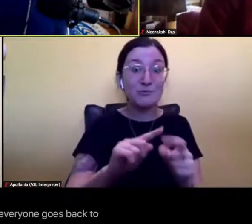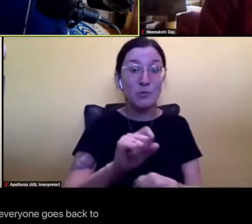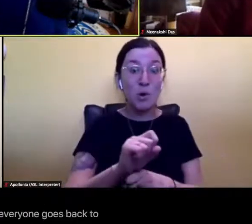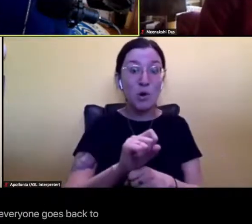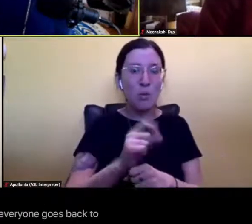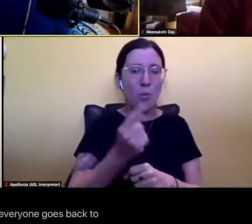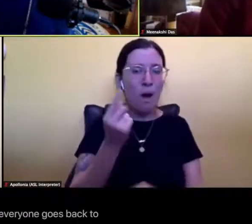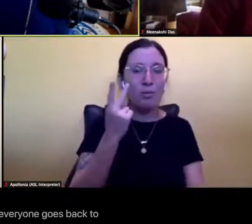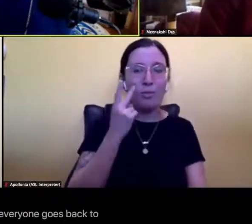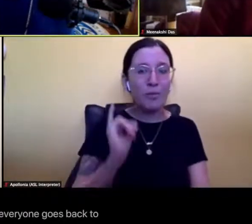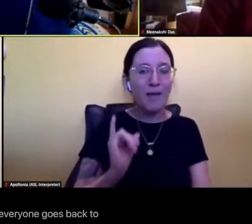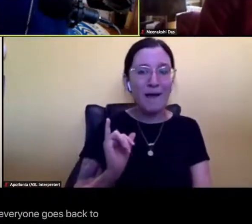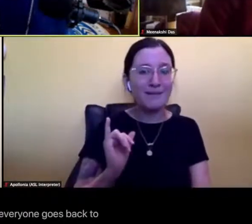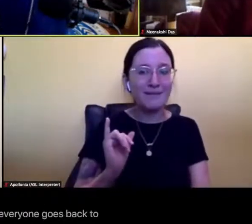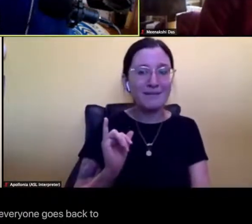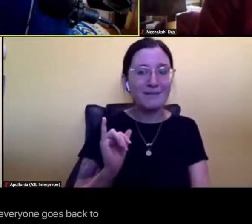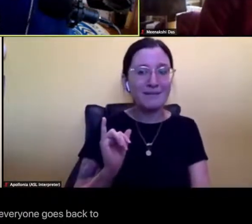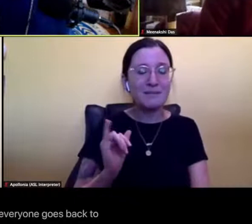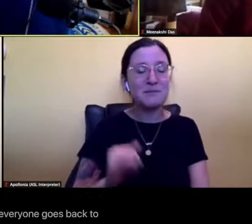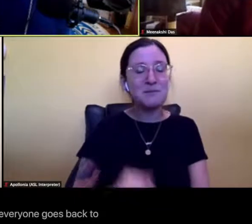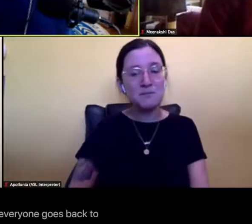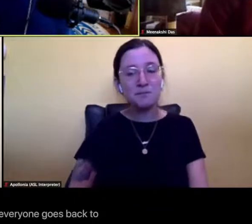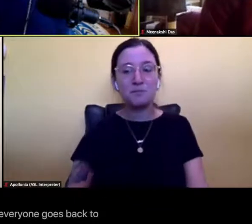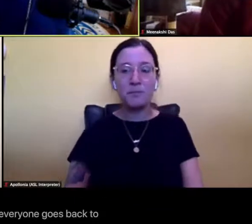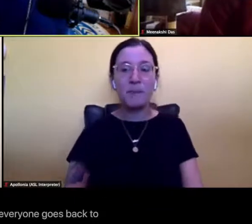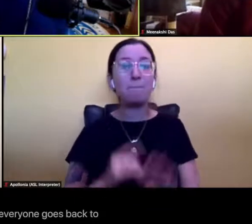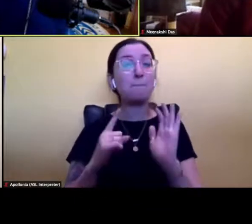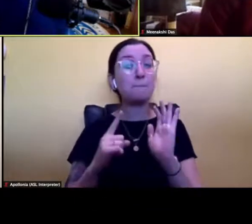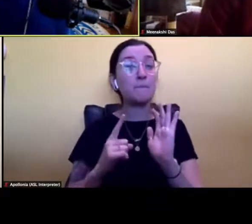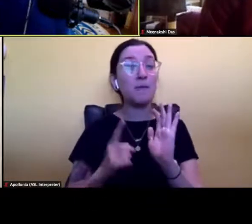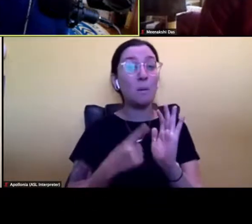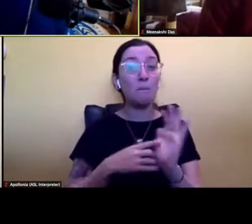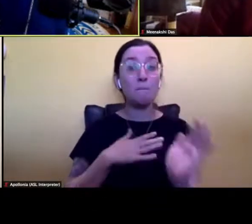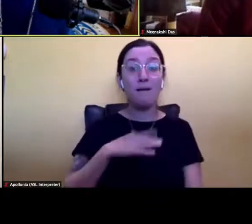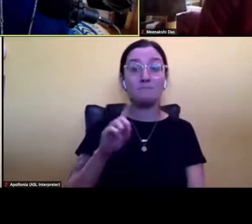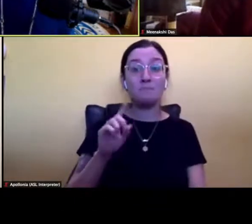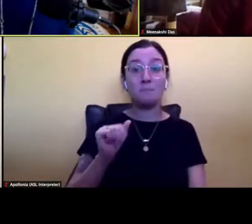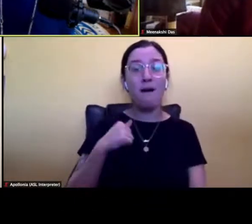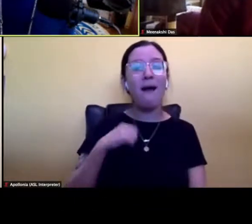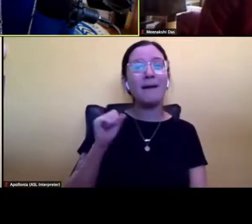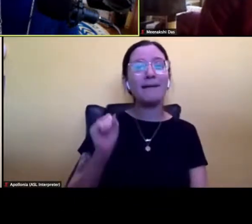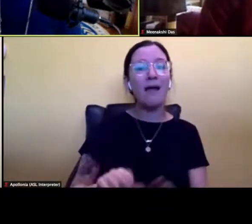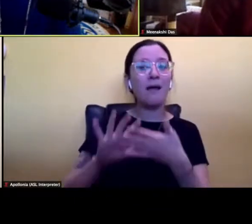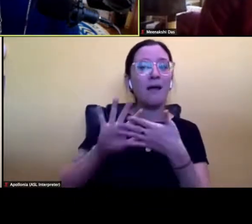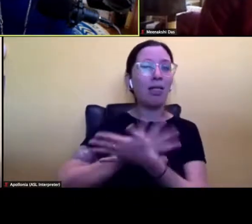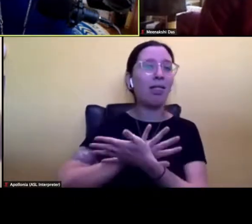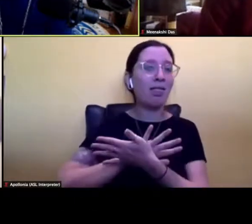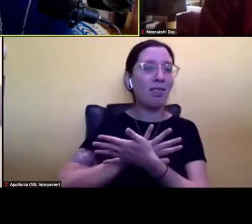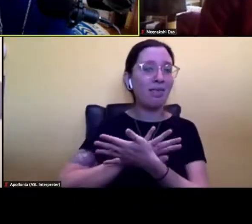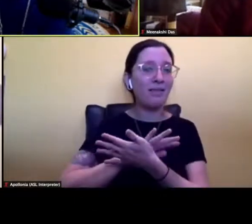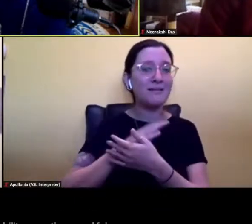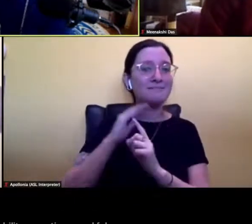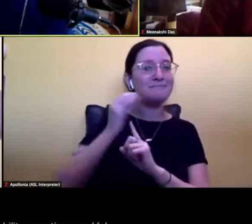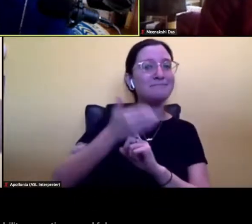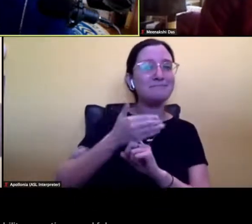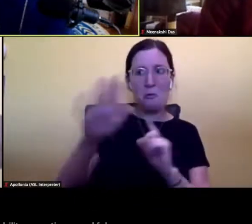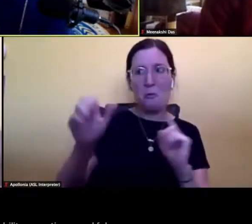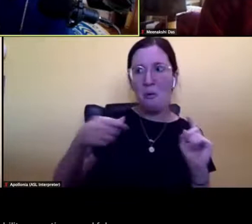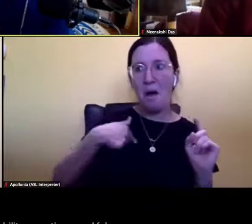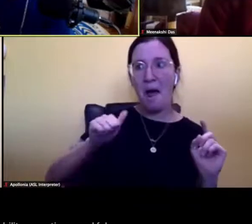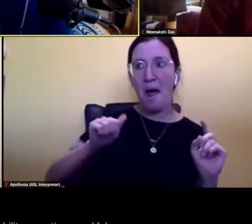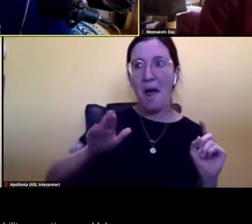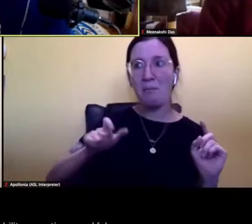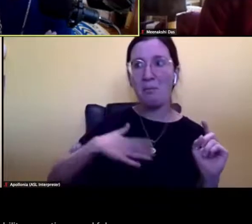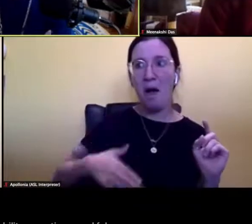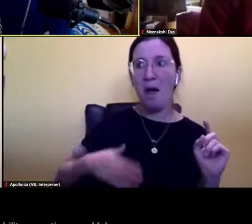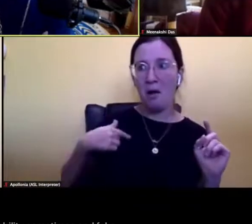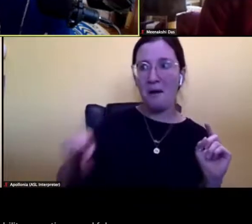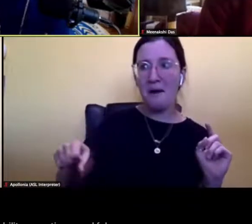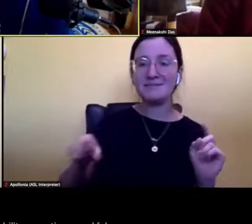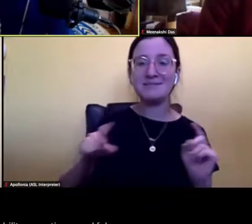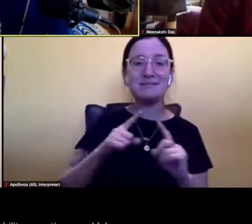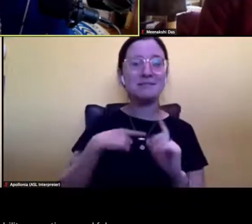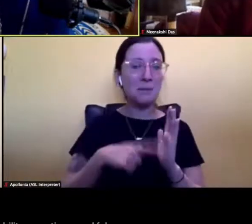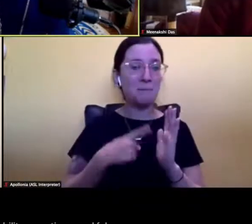hide my disability sometimes and fake able-bodiedness is something I've fallen back on